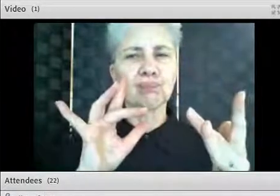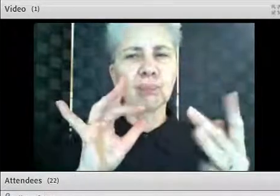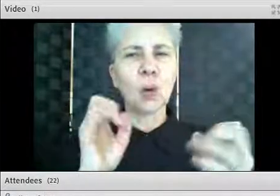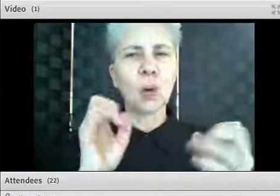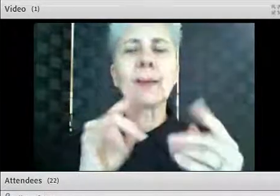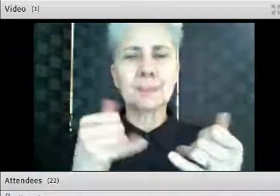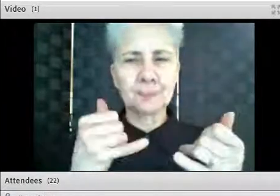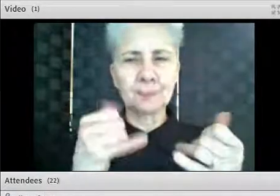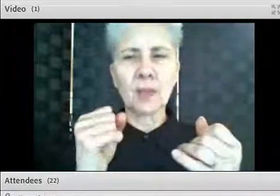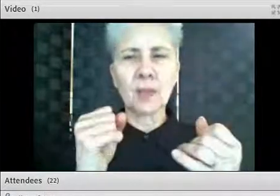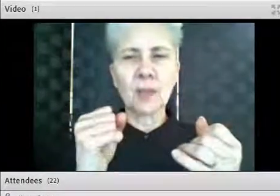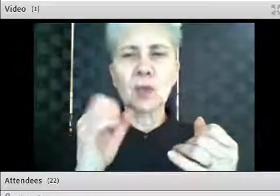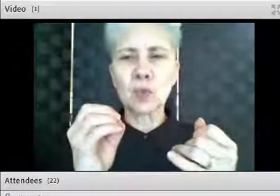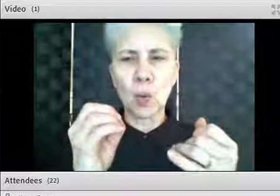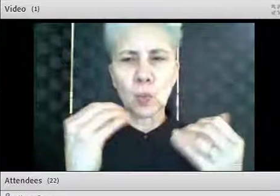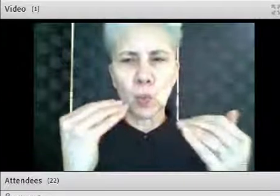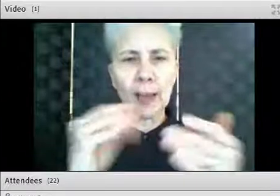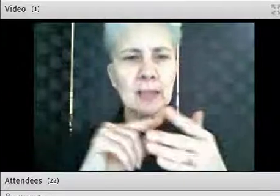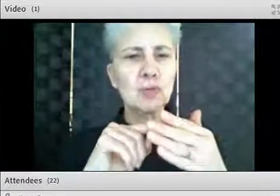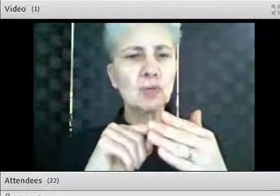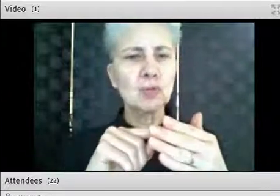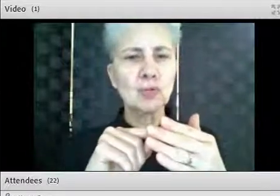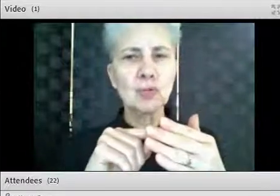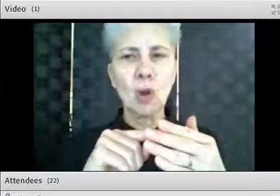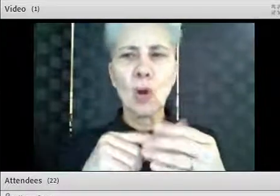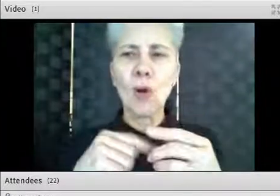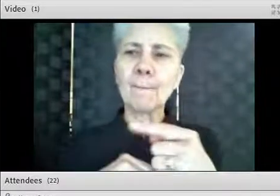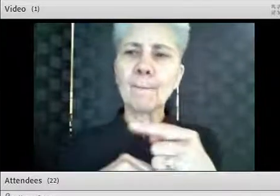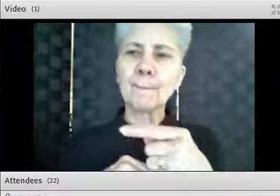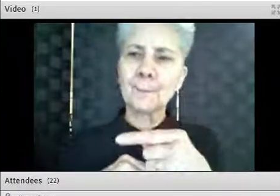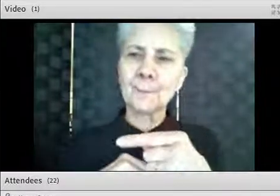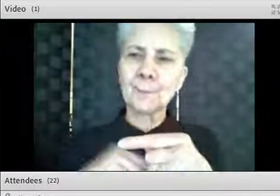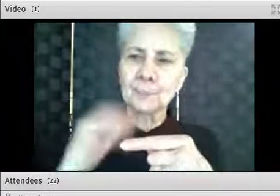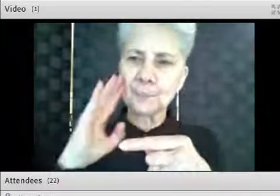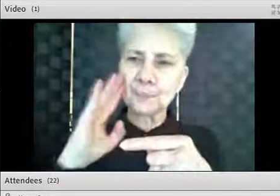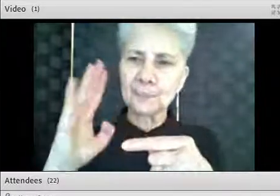Okay. So let's go ahead and get started. As Taylor said, hi, I'm Karen Snow,